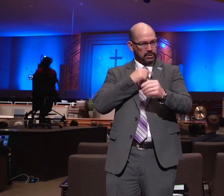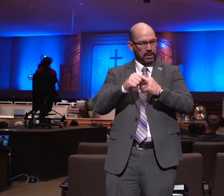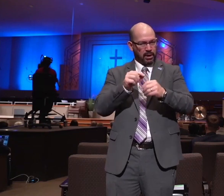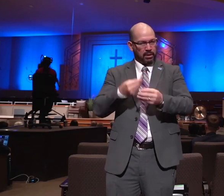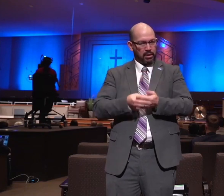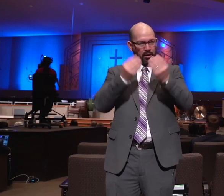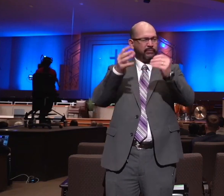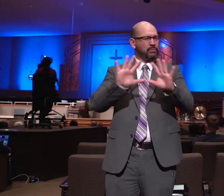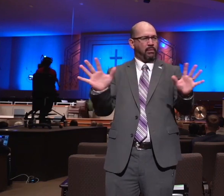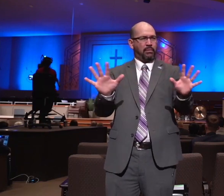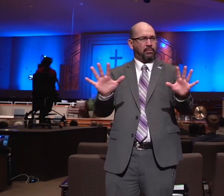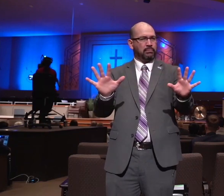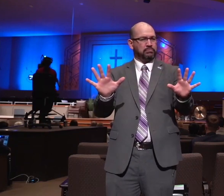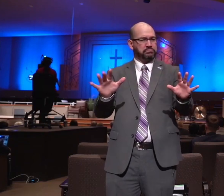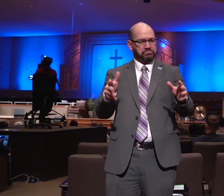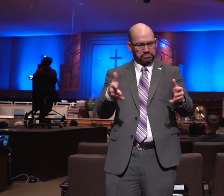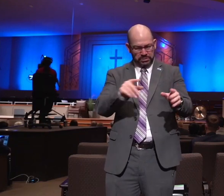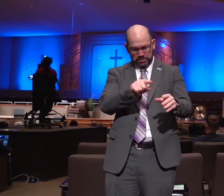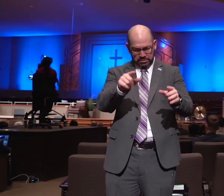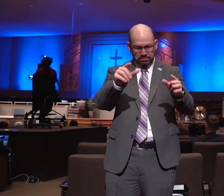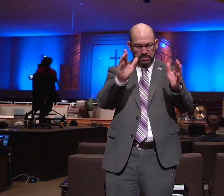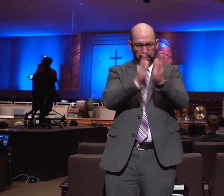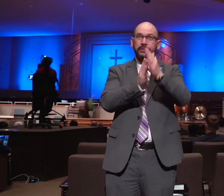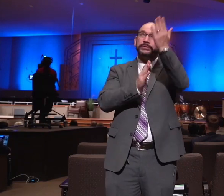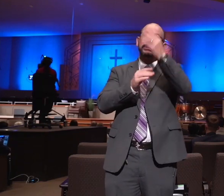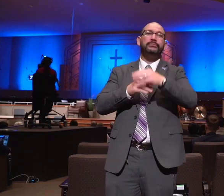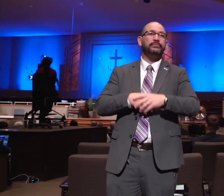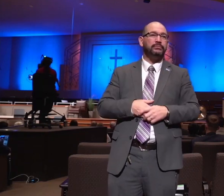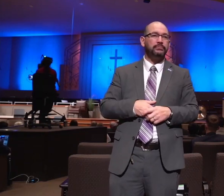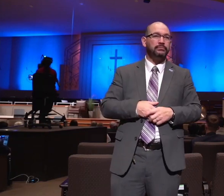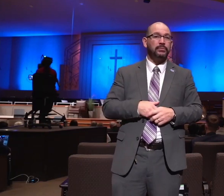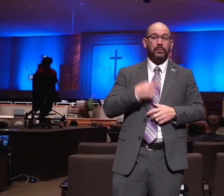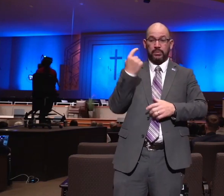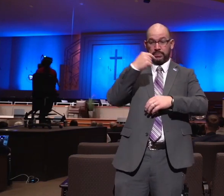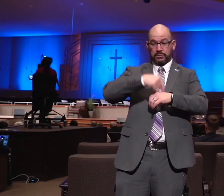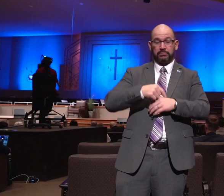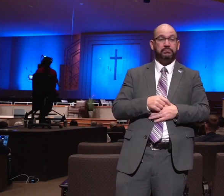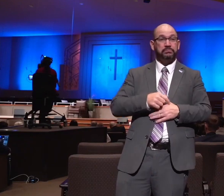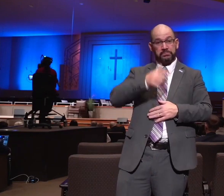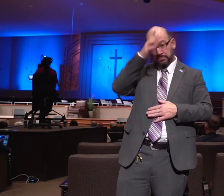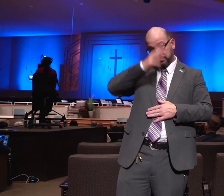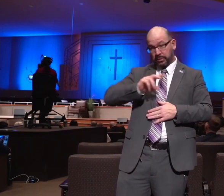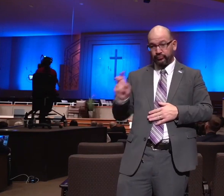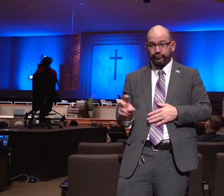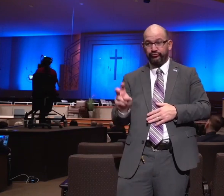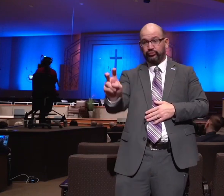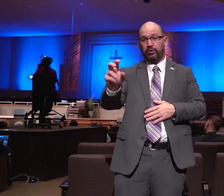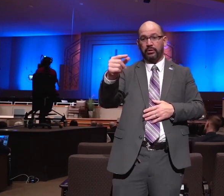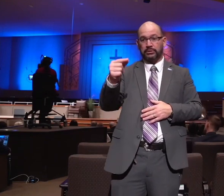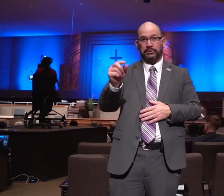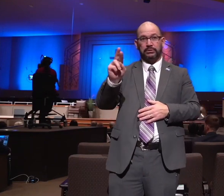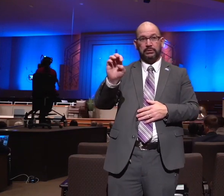a missions trip to Grenada one time to visit Dennis Celestine